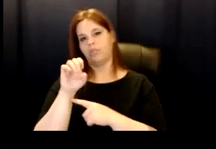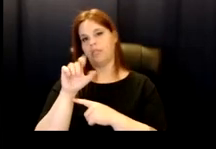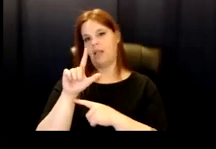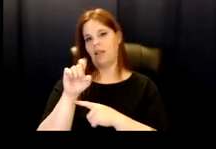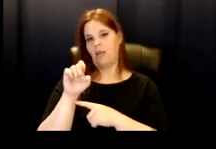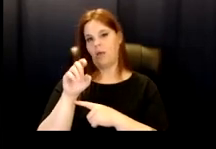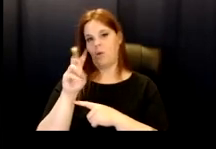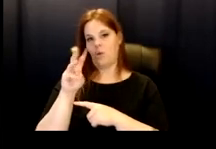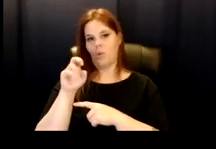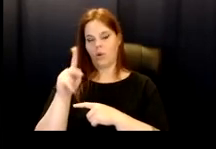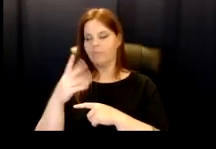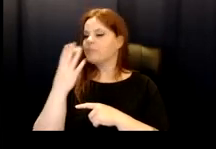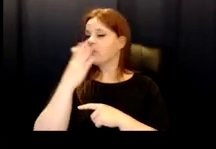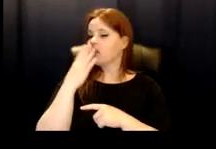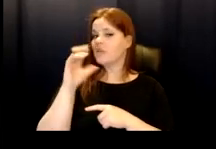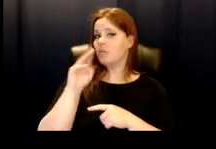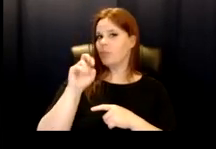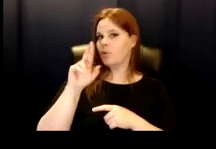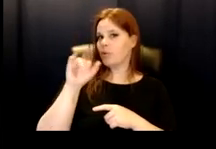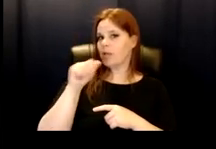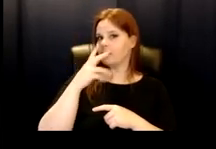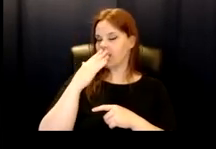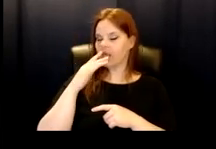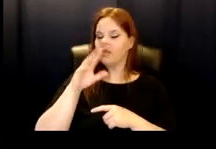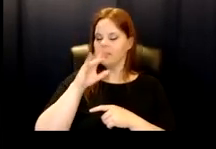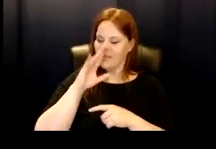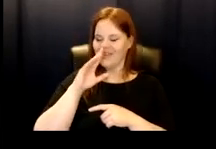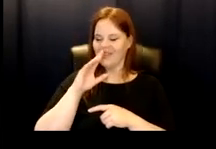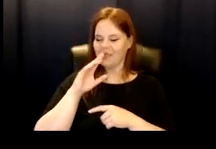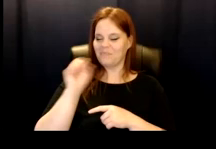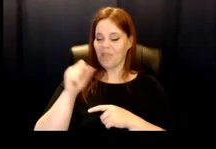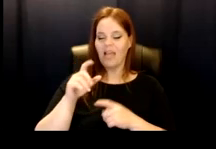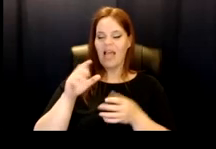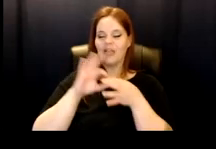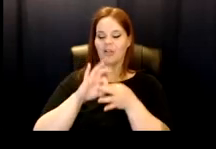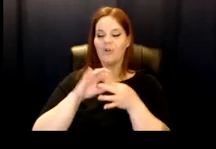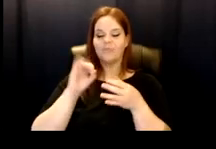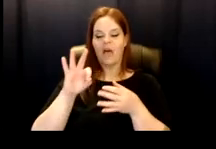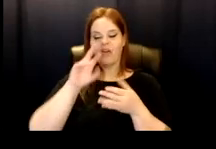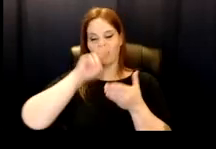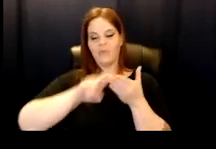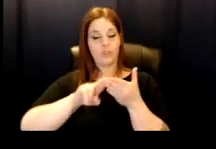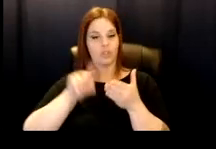for that question. In terms of the research needs, I think there are quite a few. And